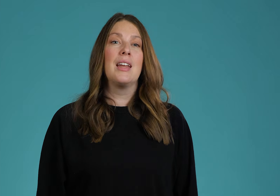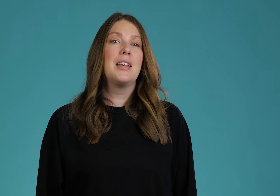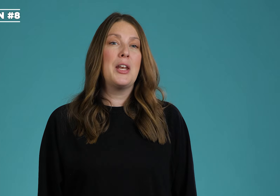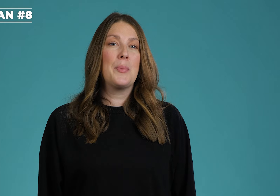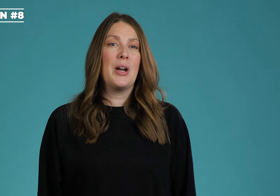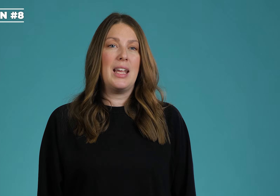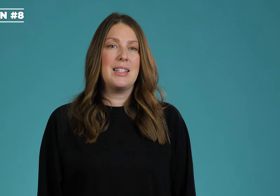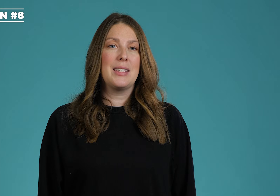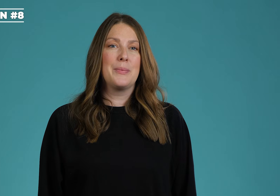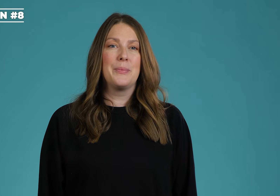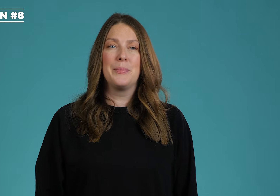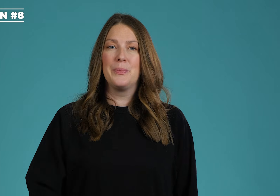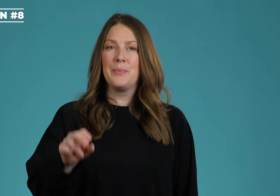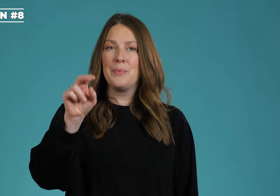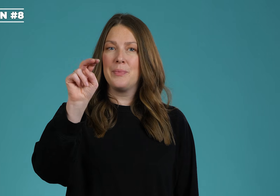Number eight.